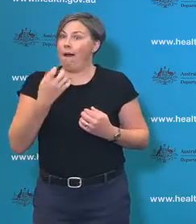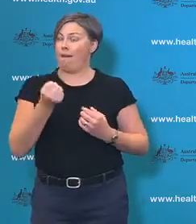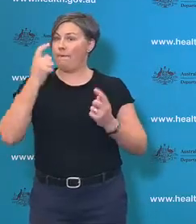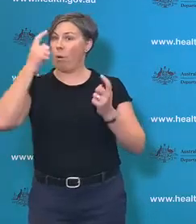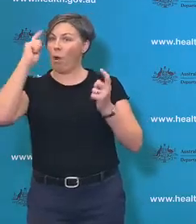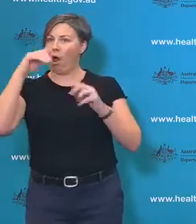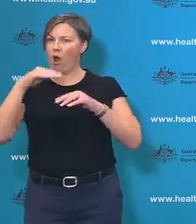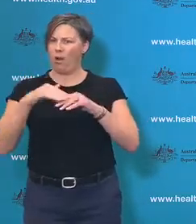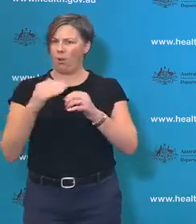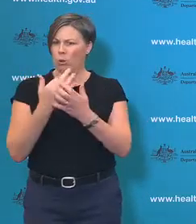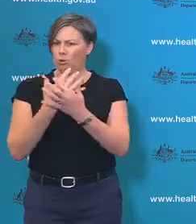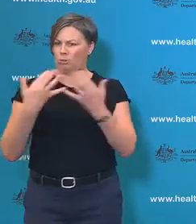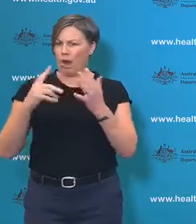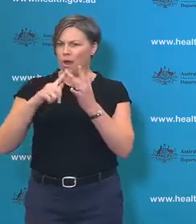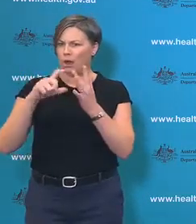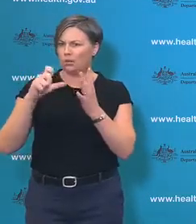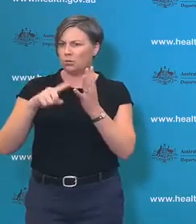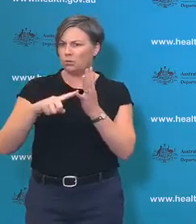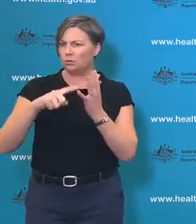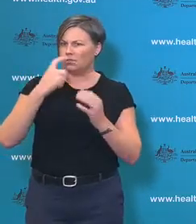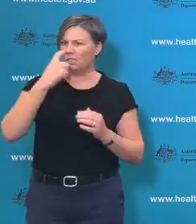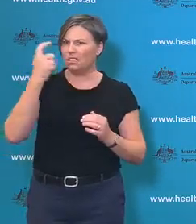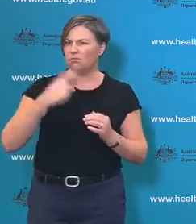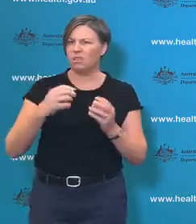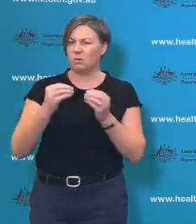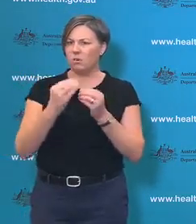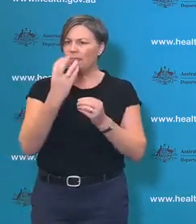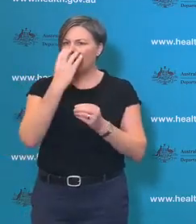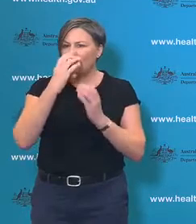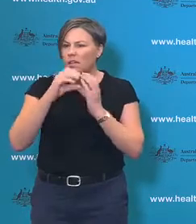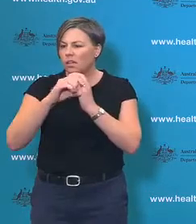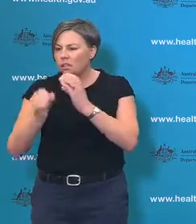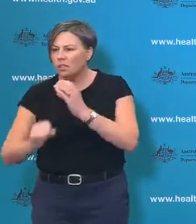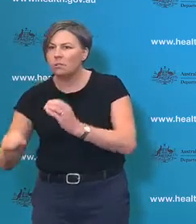continue to see community transmission we will see more older people, more